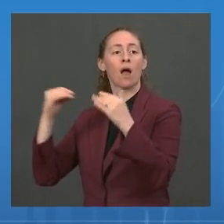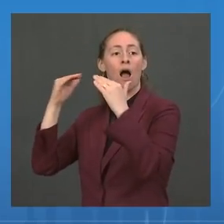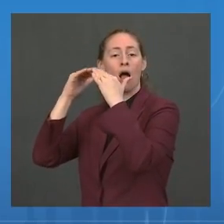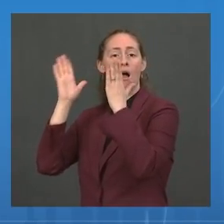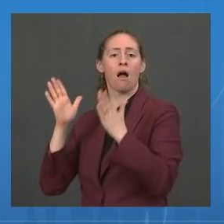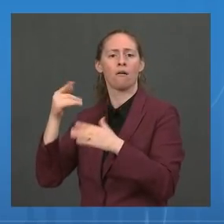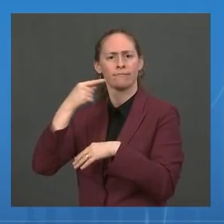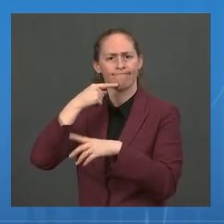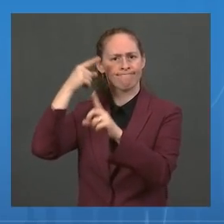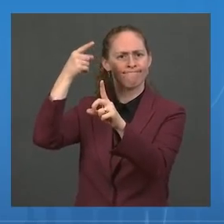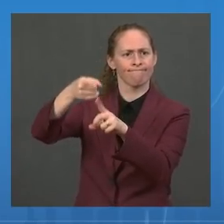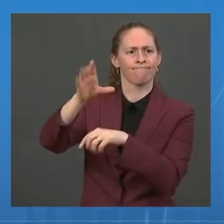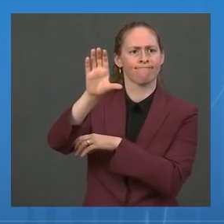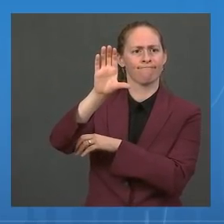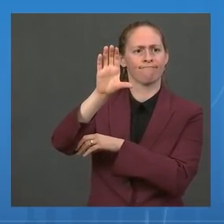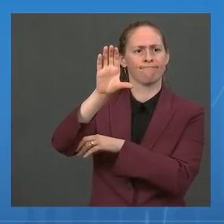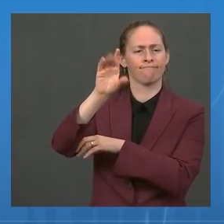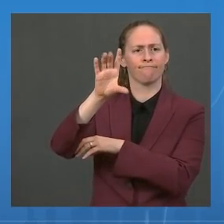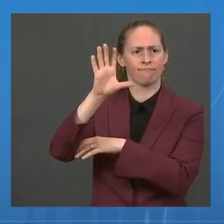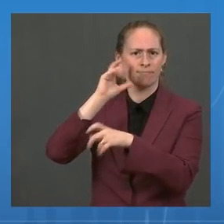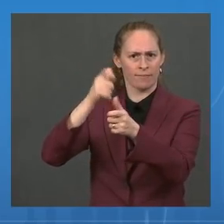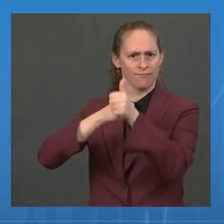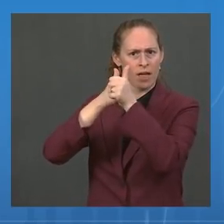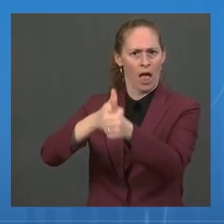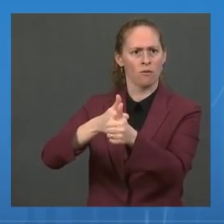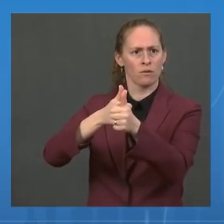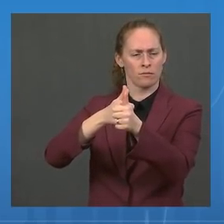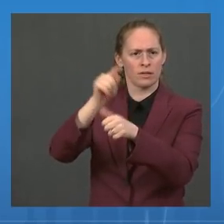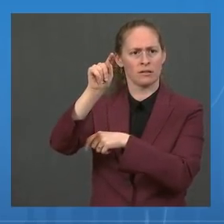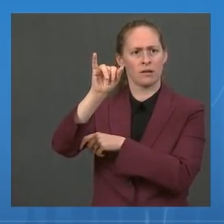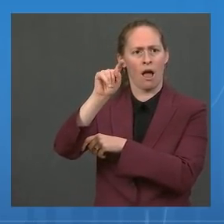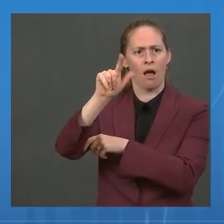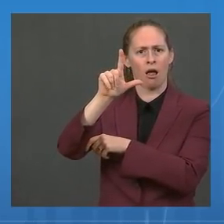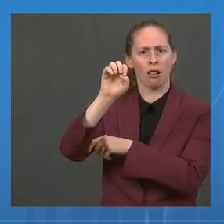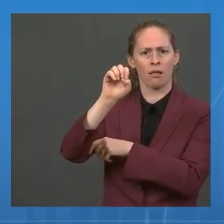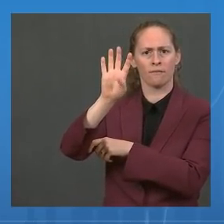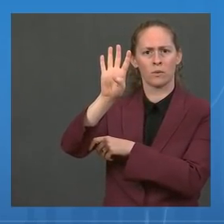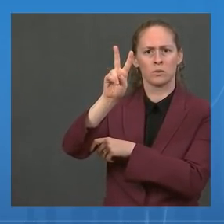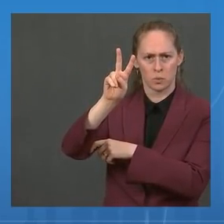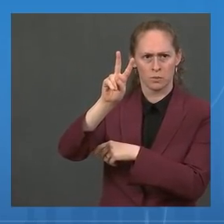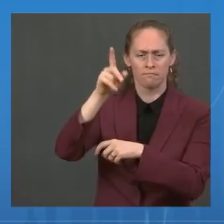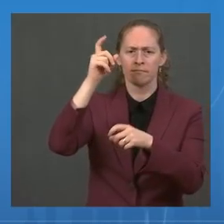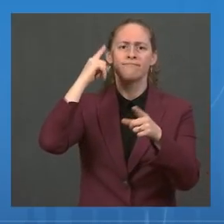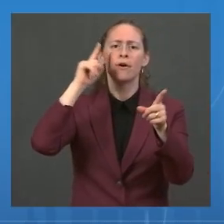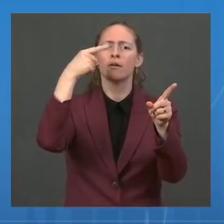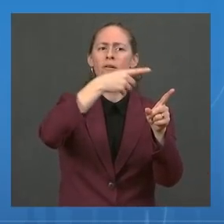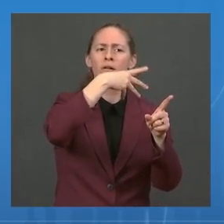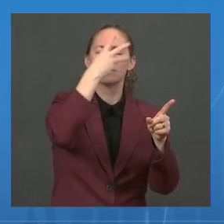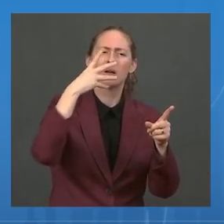with respect to immigration. What is the CDC's criteria for lifting Title 42? Is there a case count or vaccination threshold?